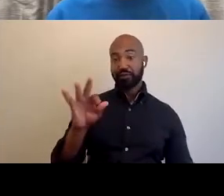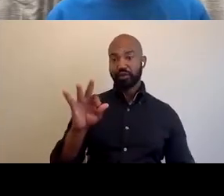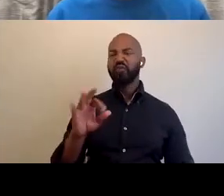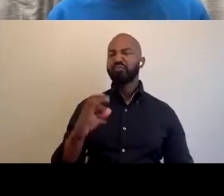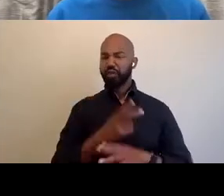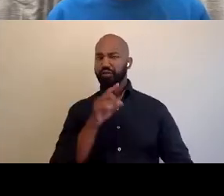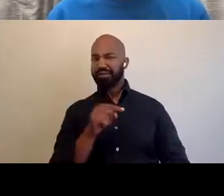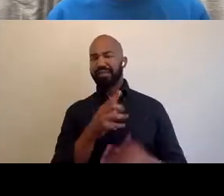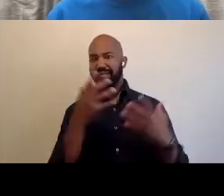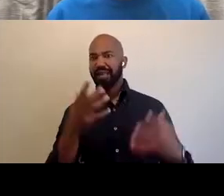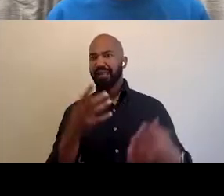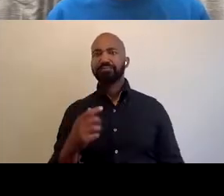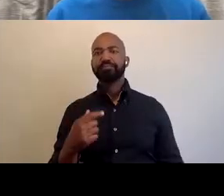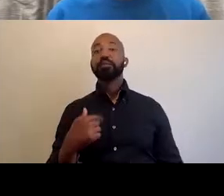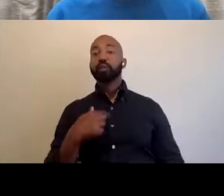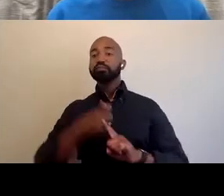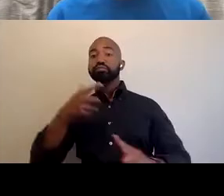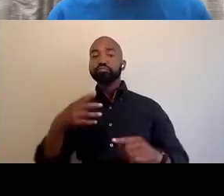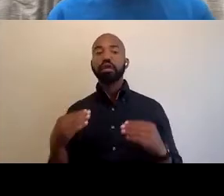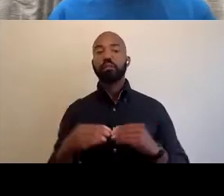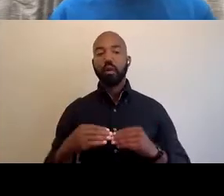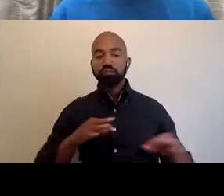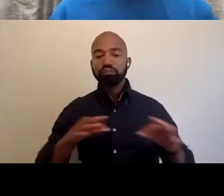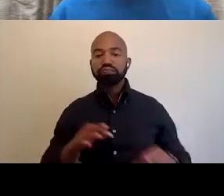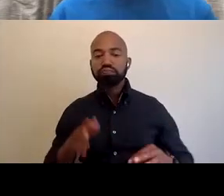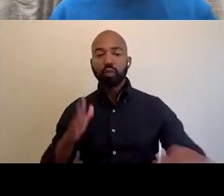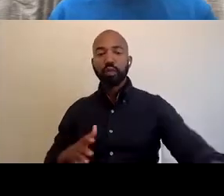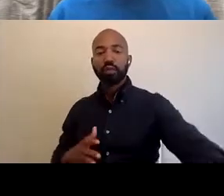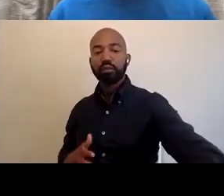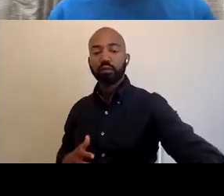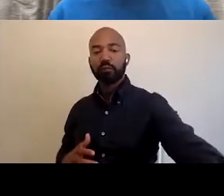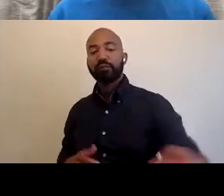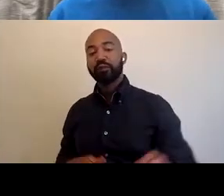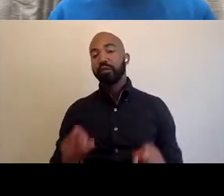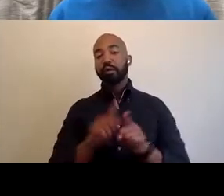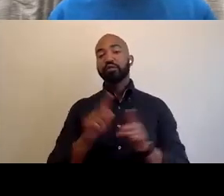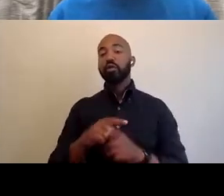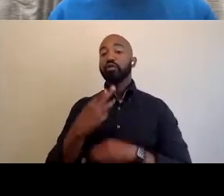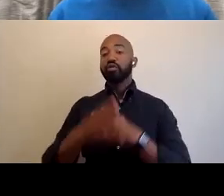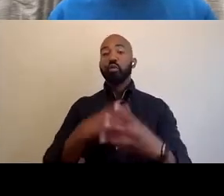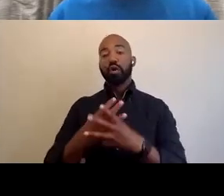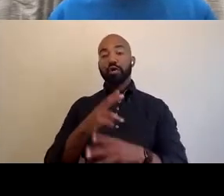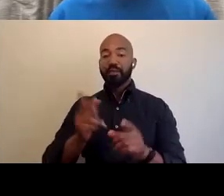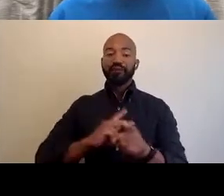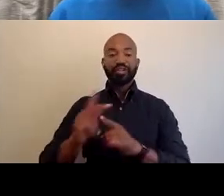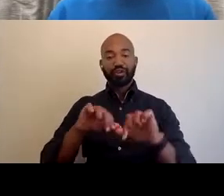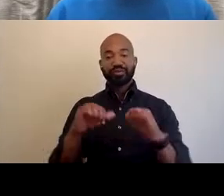a little bit in greater detail, as well as the World Professional Association of Transgender Health or WPATH.